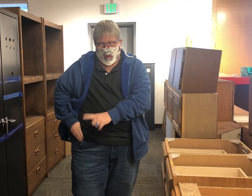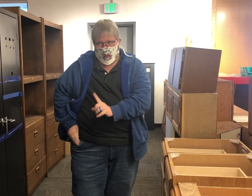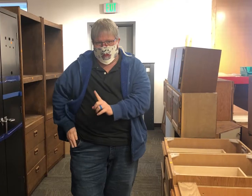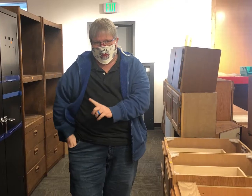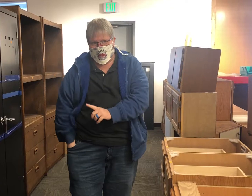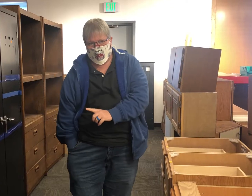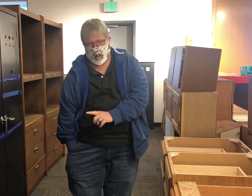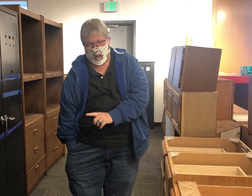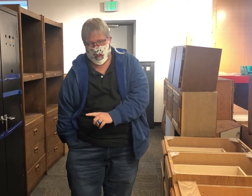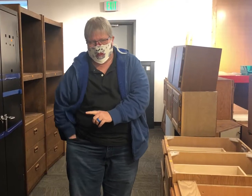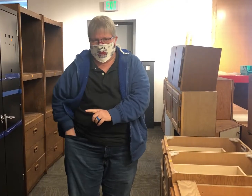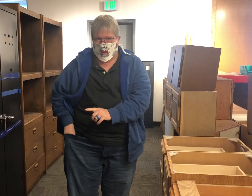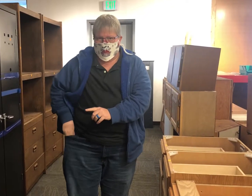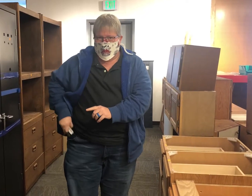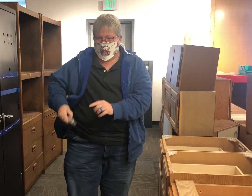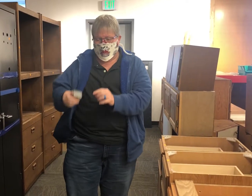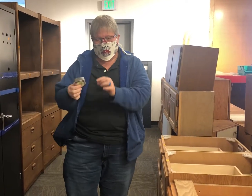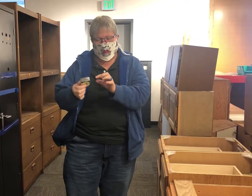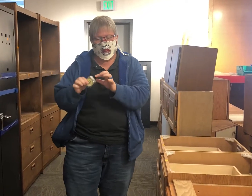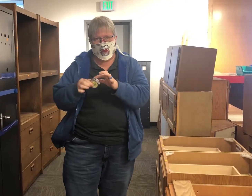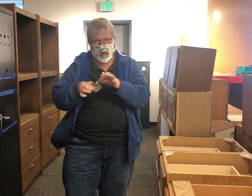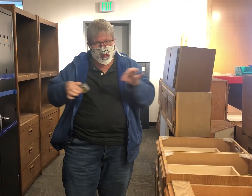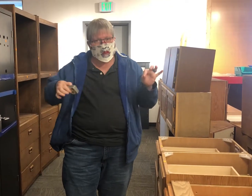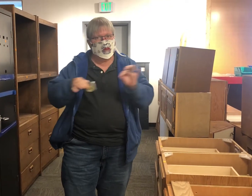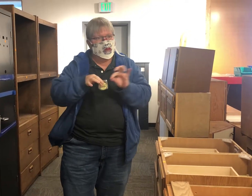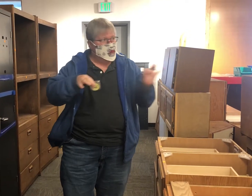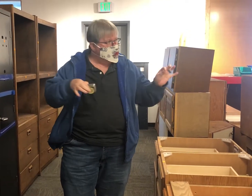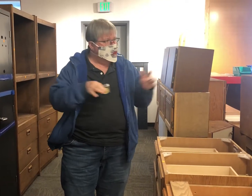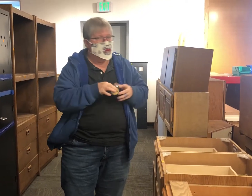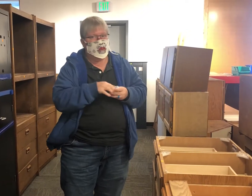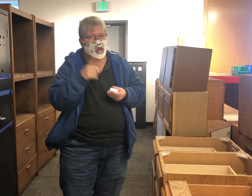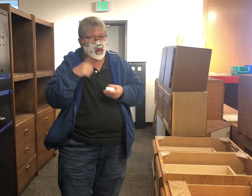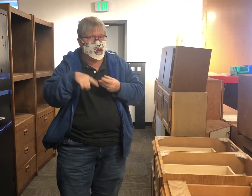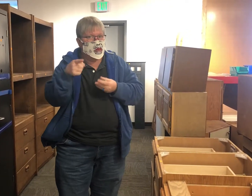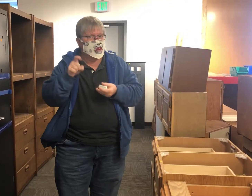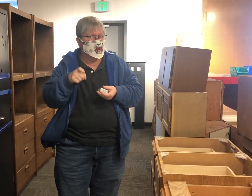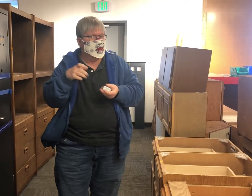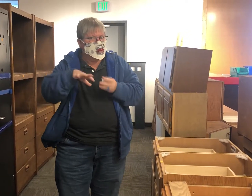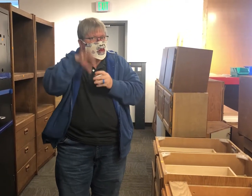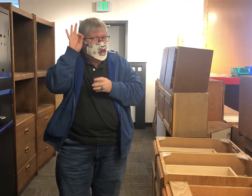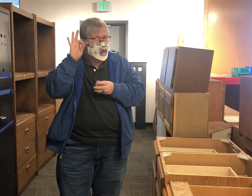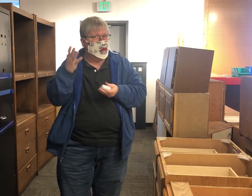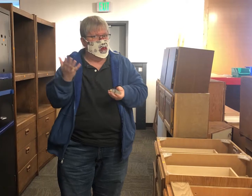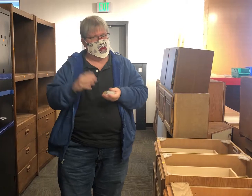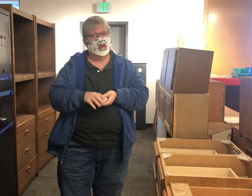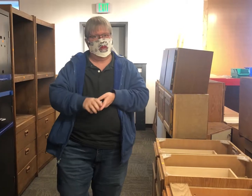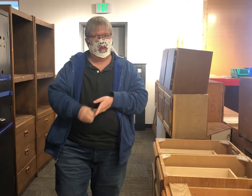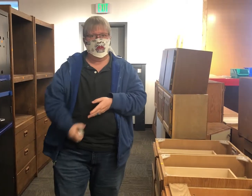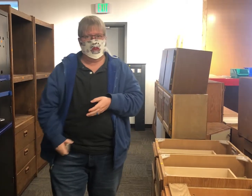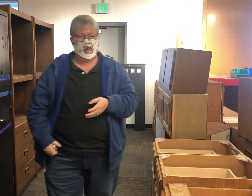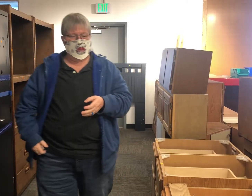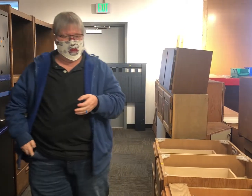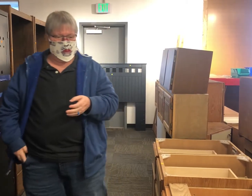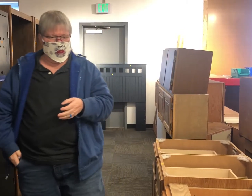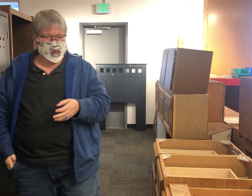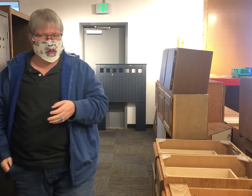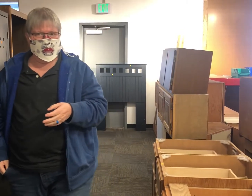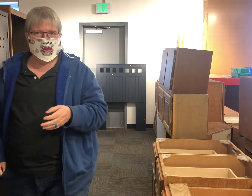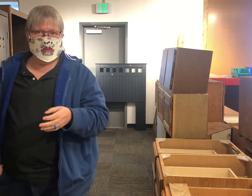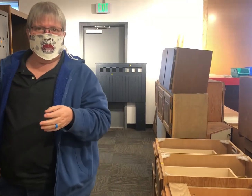Hold on. So you can measure everything. See what you need, try to find it.